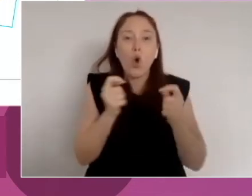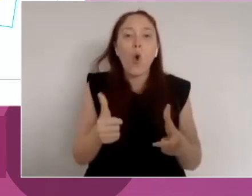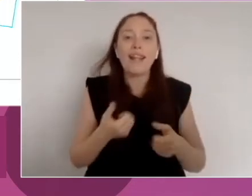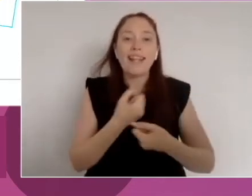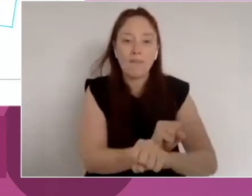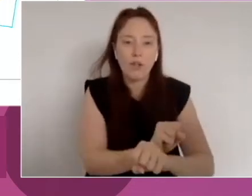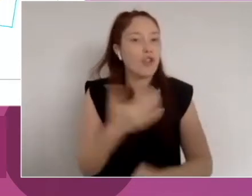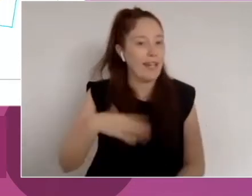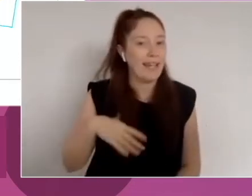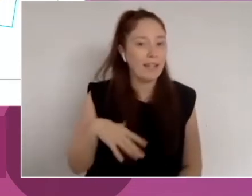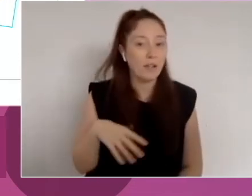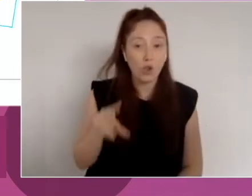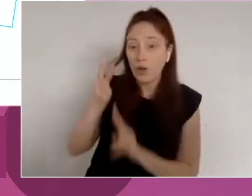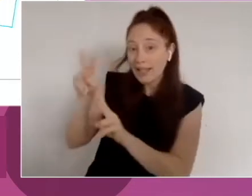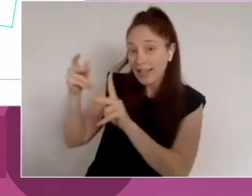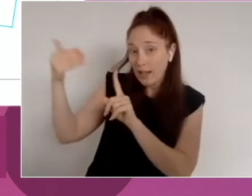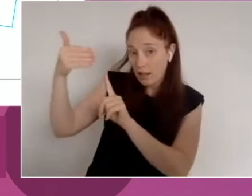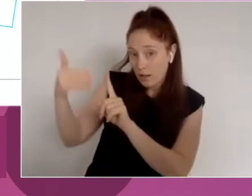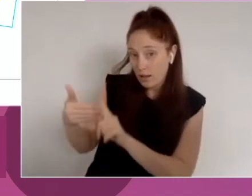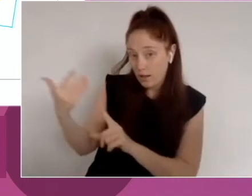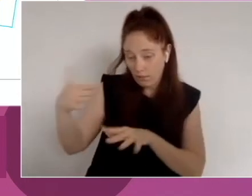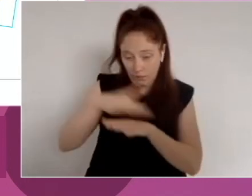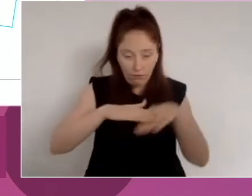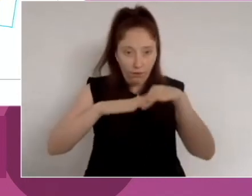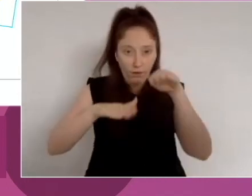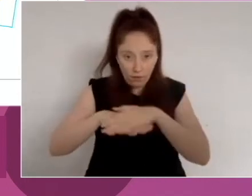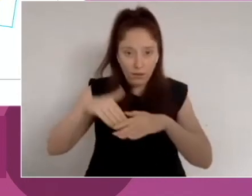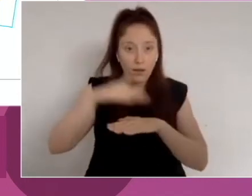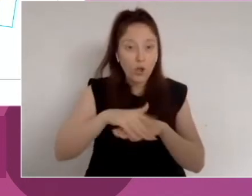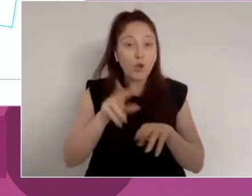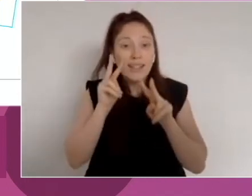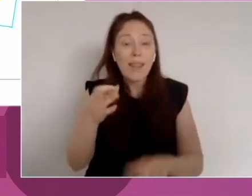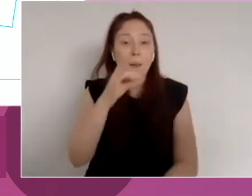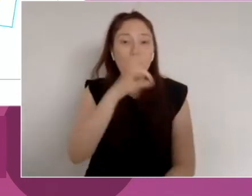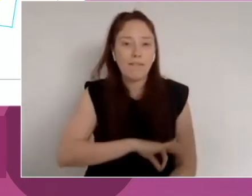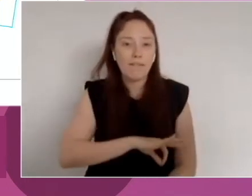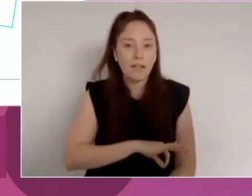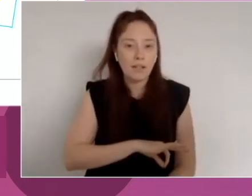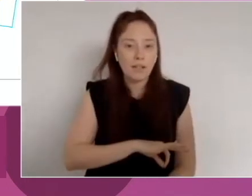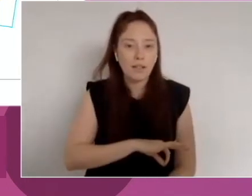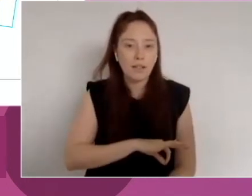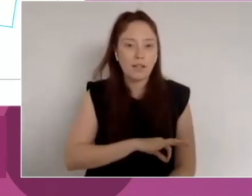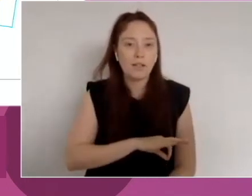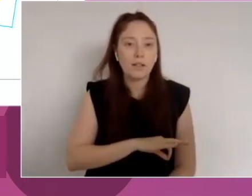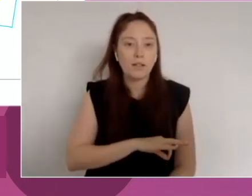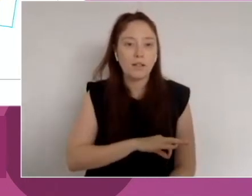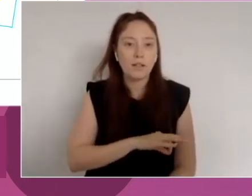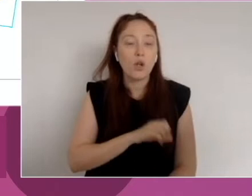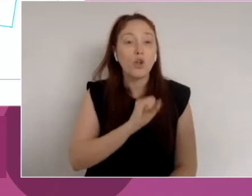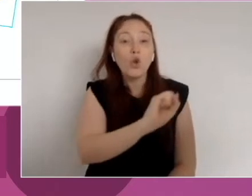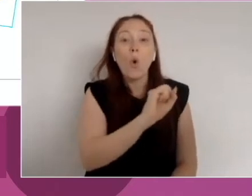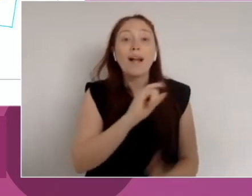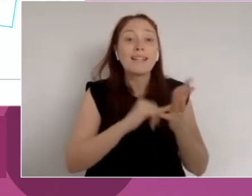here it intersects with the benefits that can be provided by the outcomes of your sectors. It means